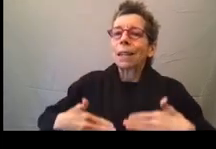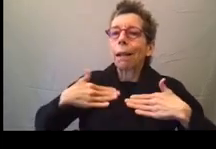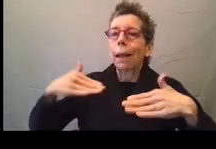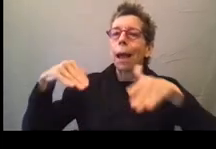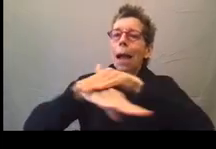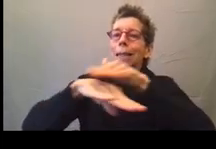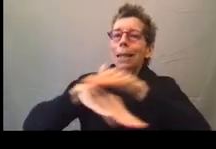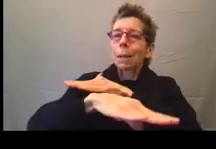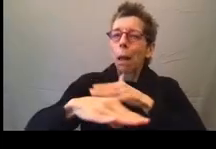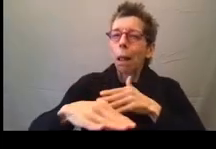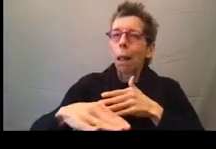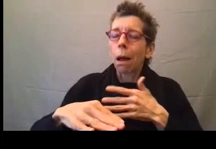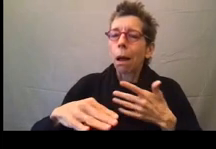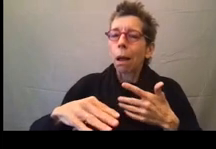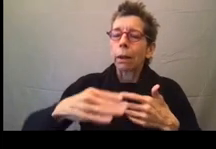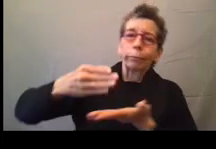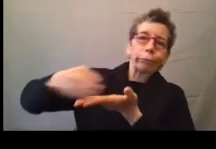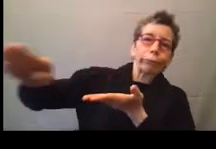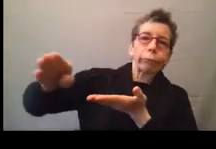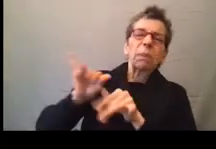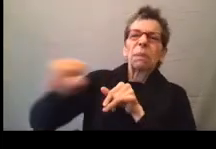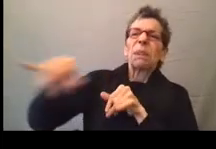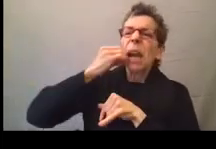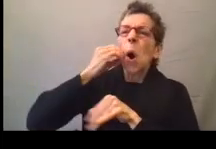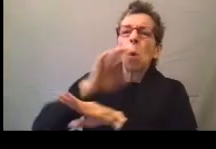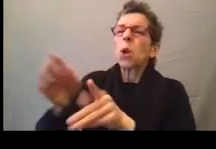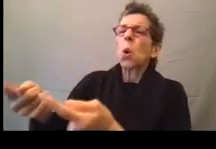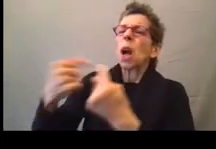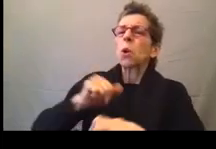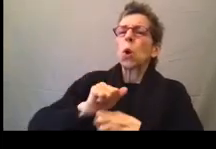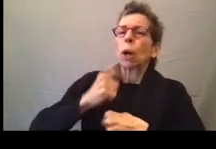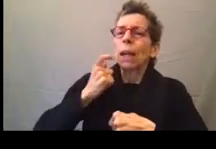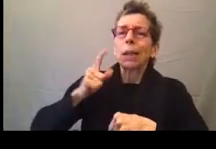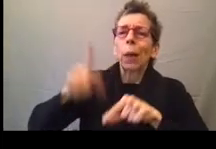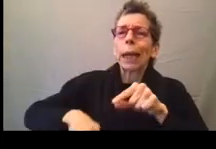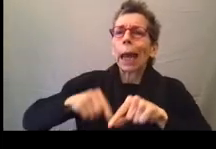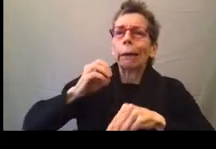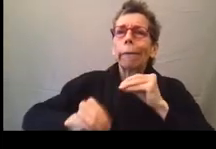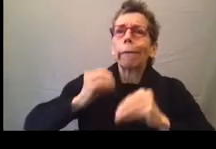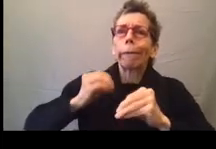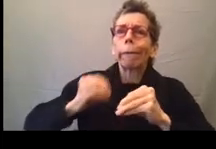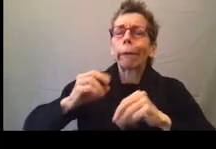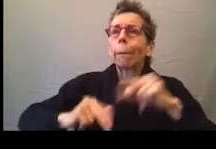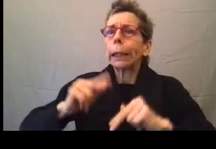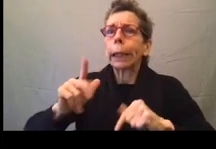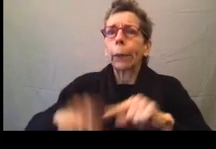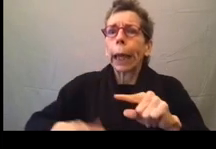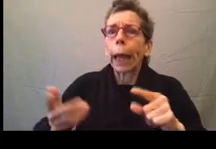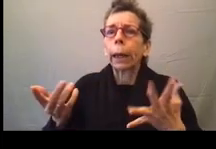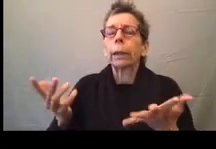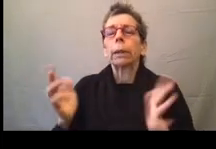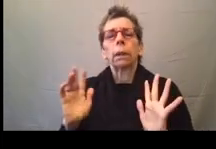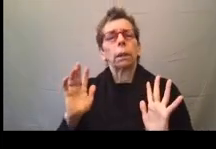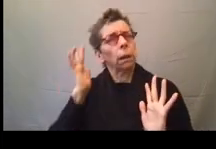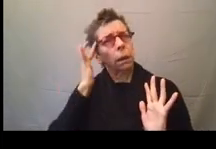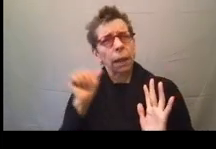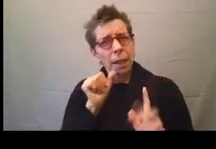person workplaces accessible, there will be a potential loss of inclusive culture of these